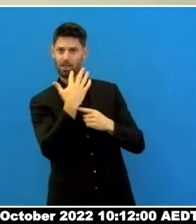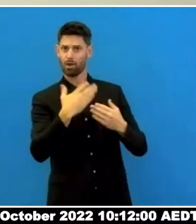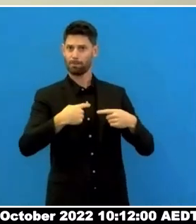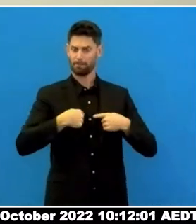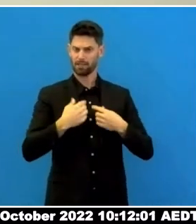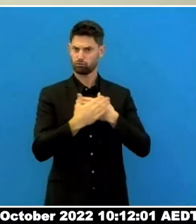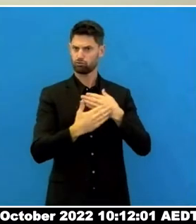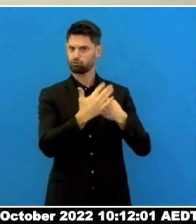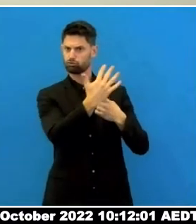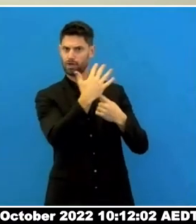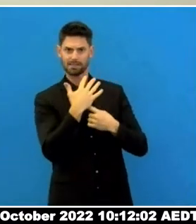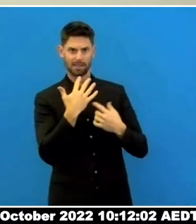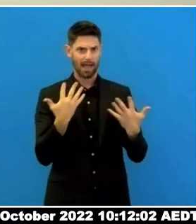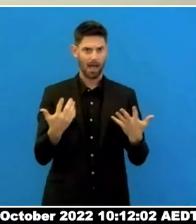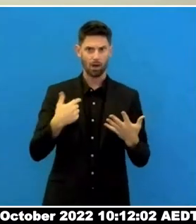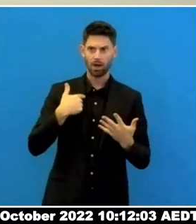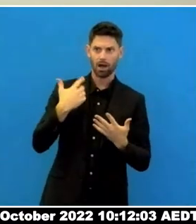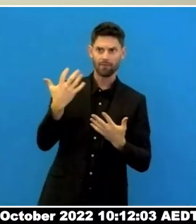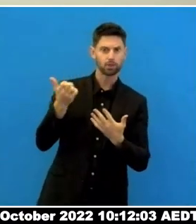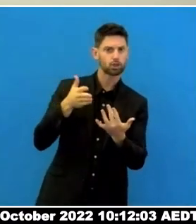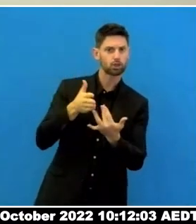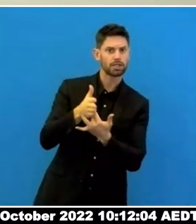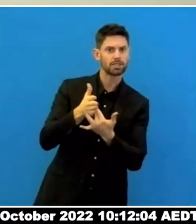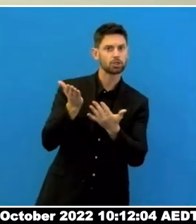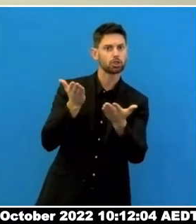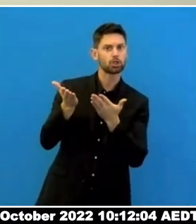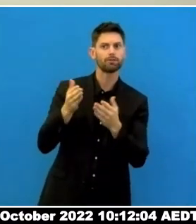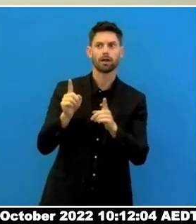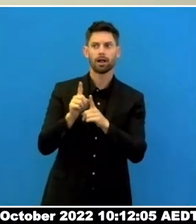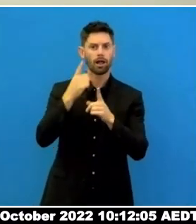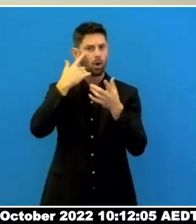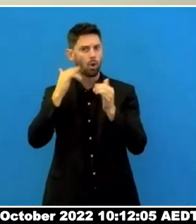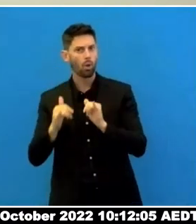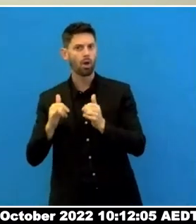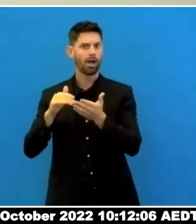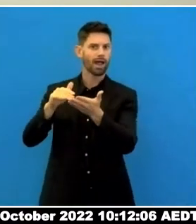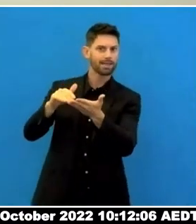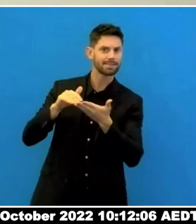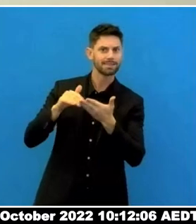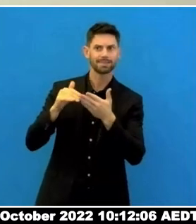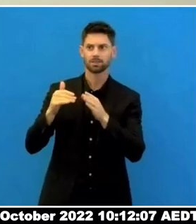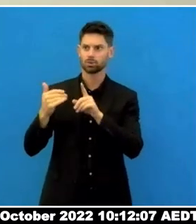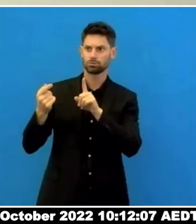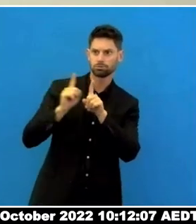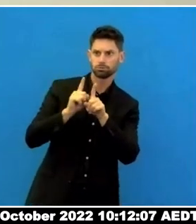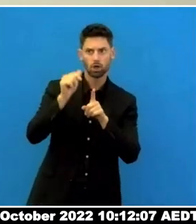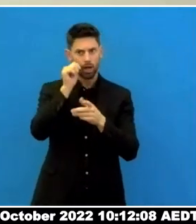the legal protections to the Human Rights Commission. A need for timely and meaningful remedies was highlighted